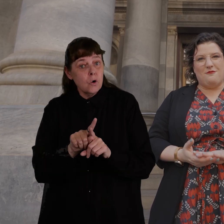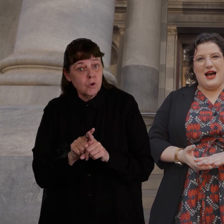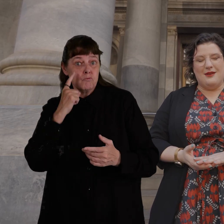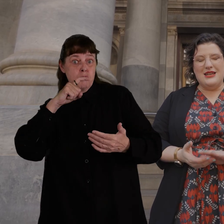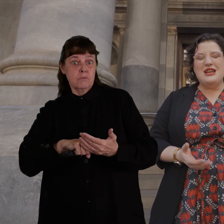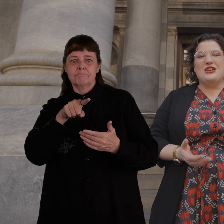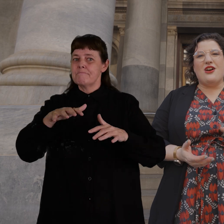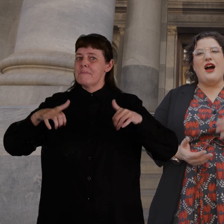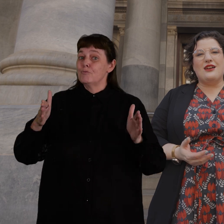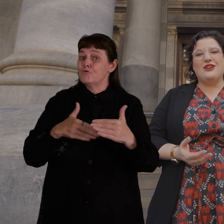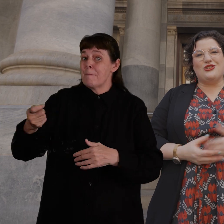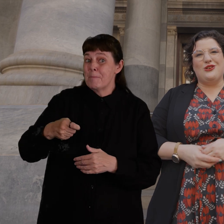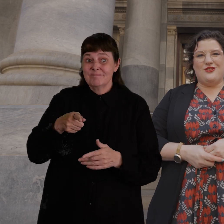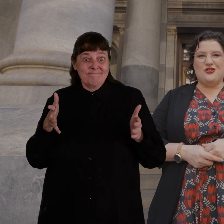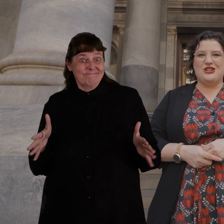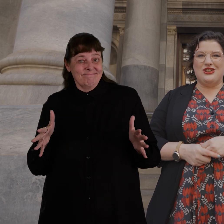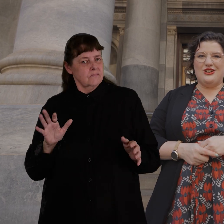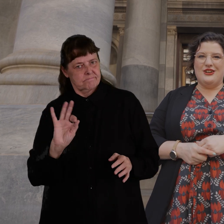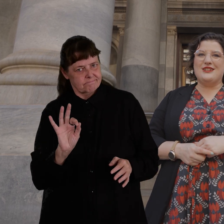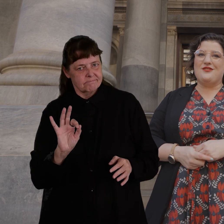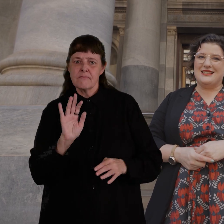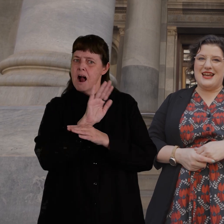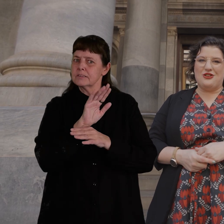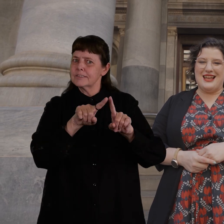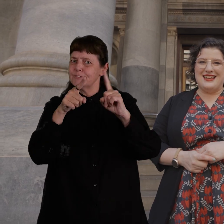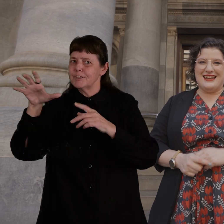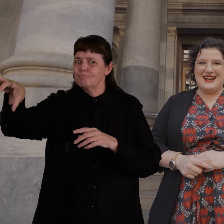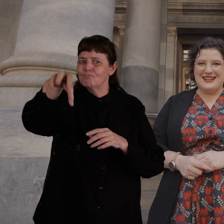of Parliament, so I acknowledge all of the traditional owners of the sacred land in